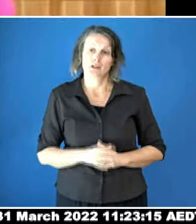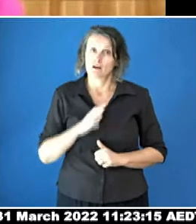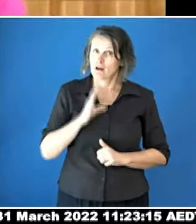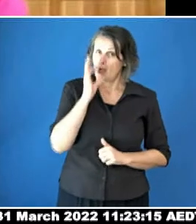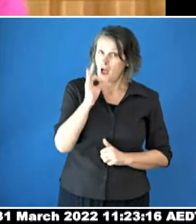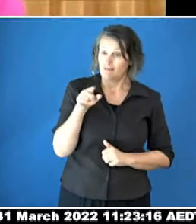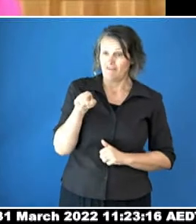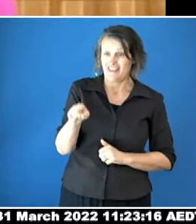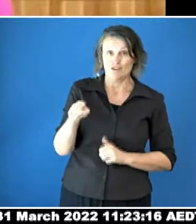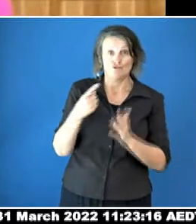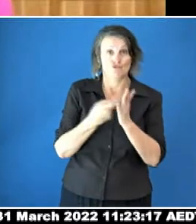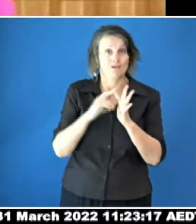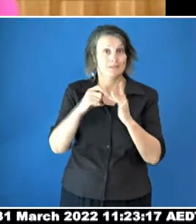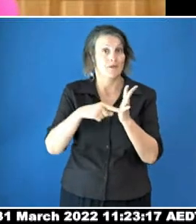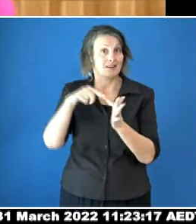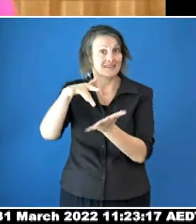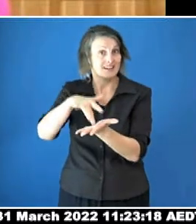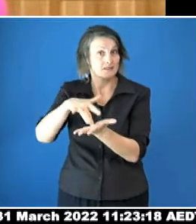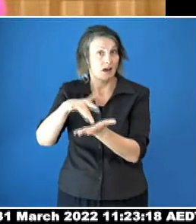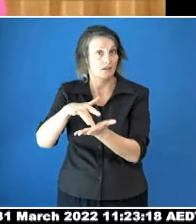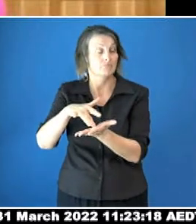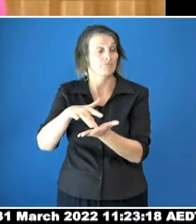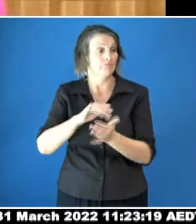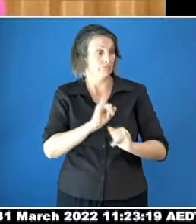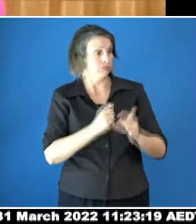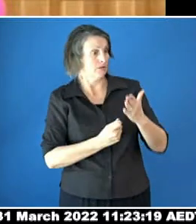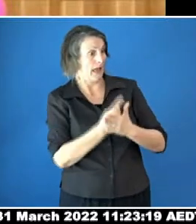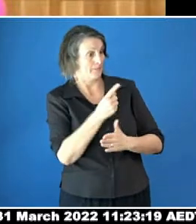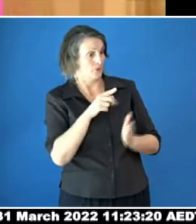to Niky or to the family generally? None.